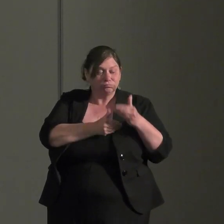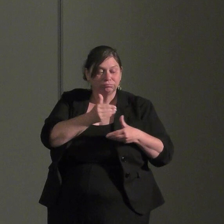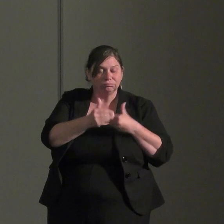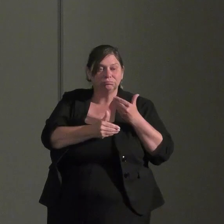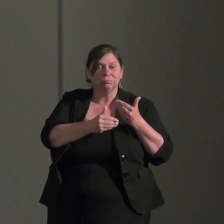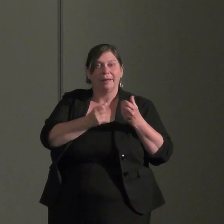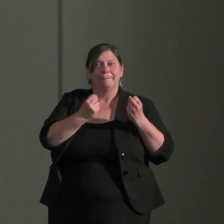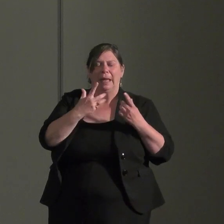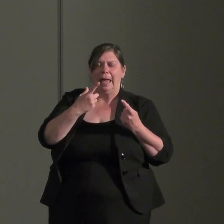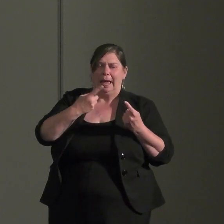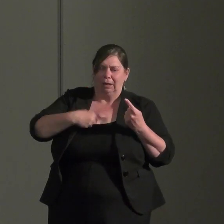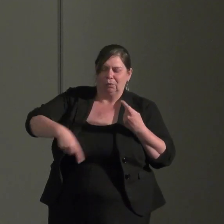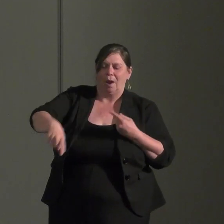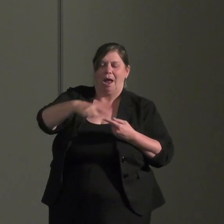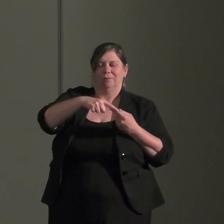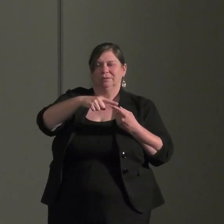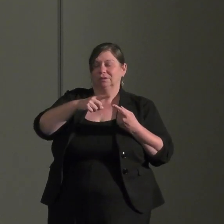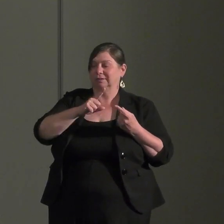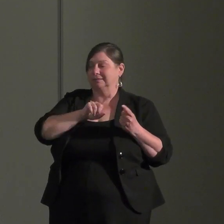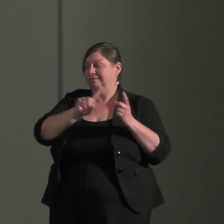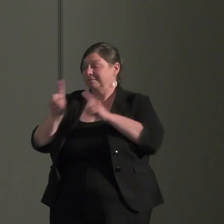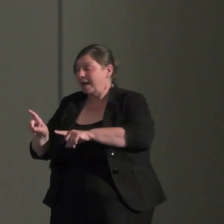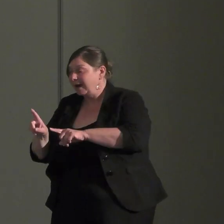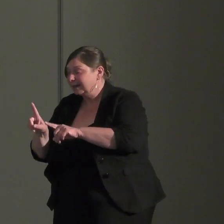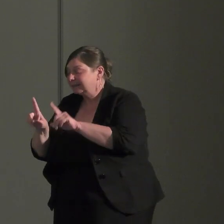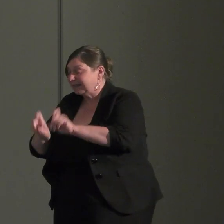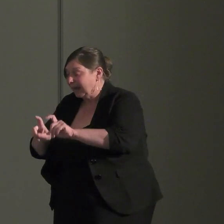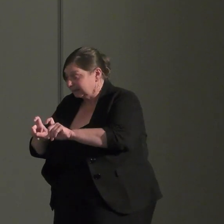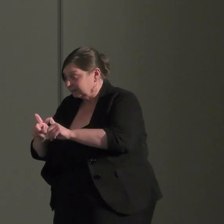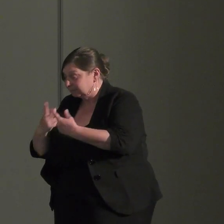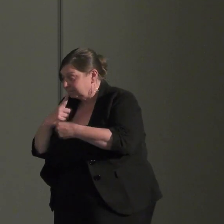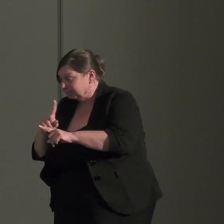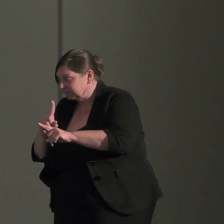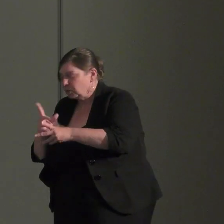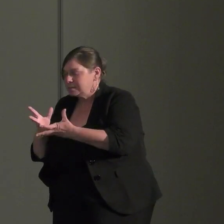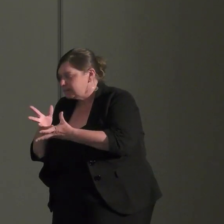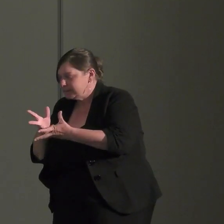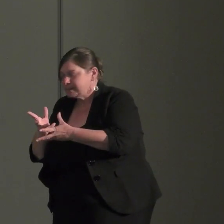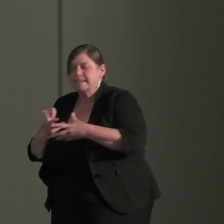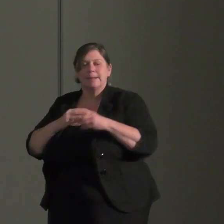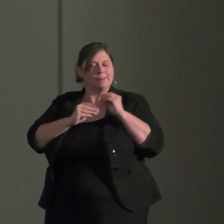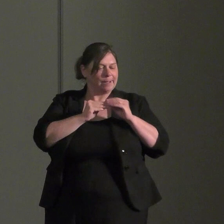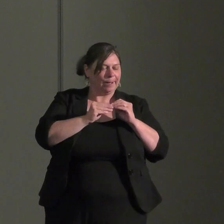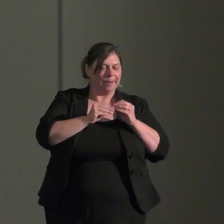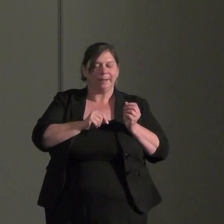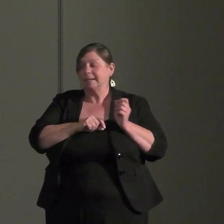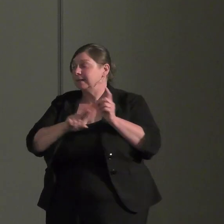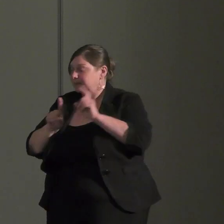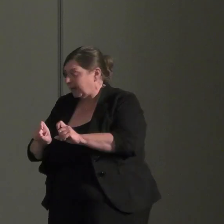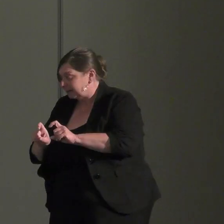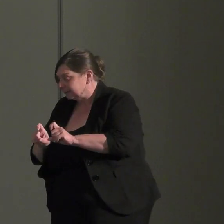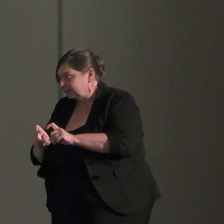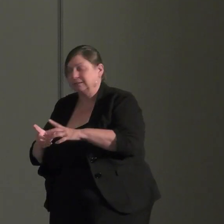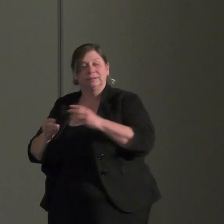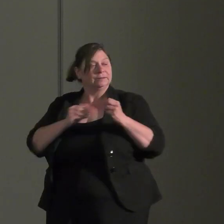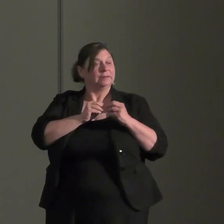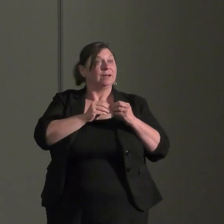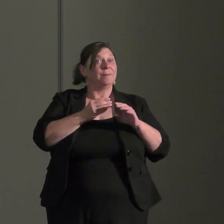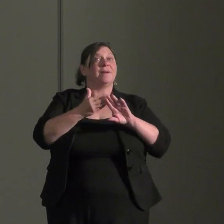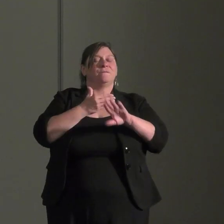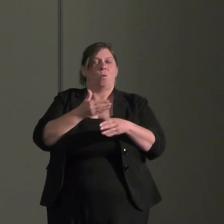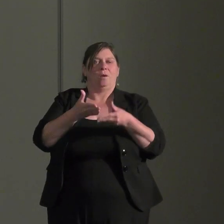rounds of user testing of the prototypes before it went public. And got published.